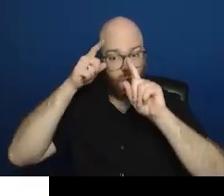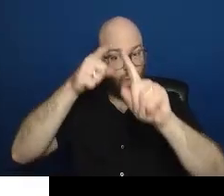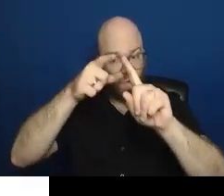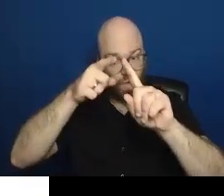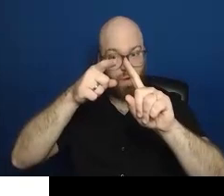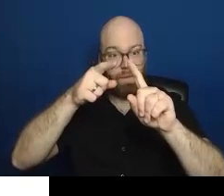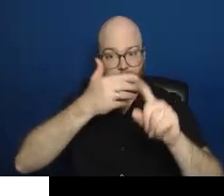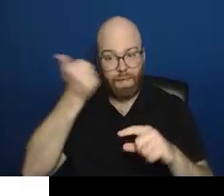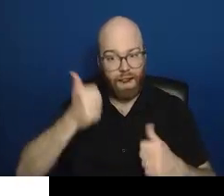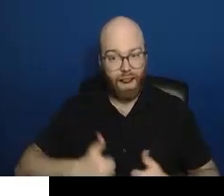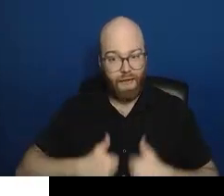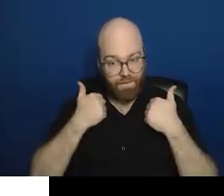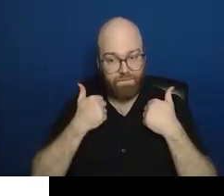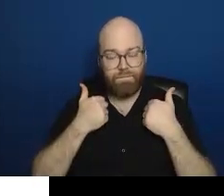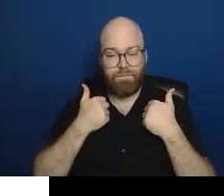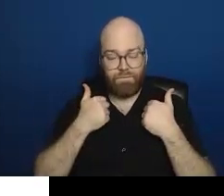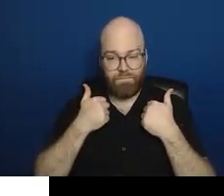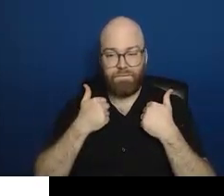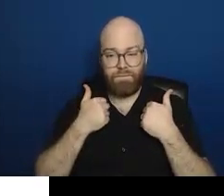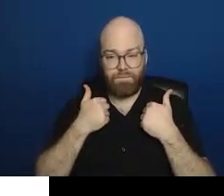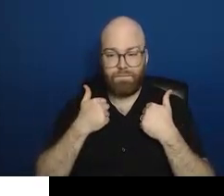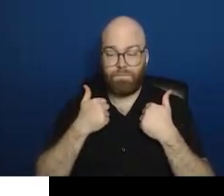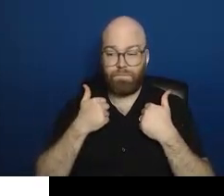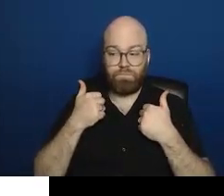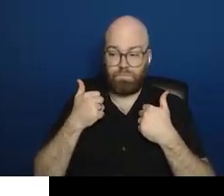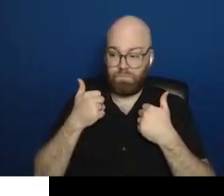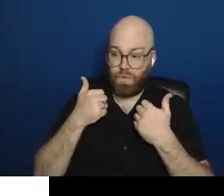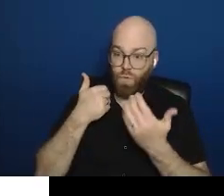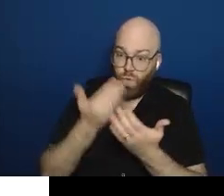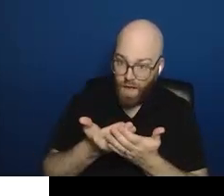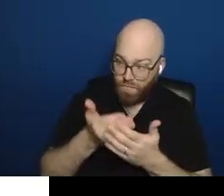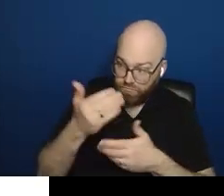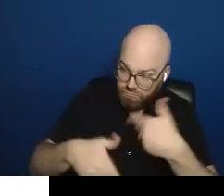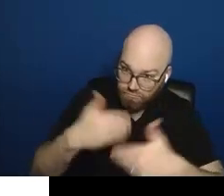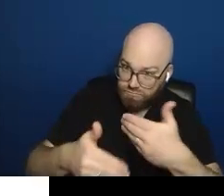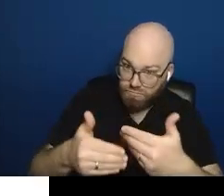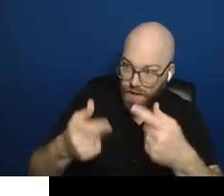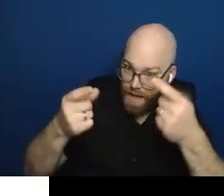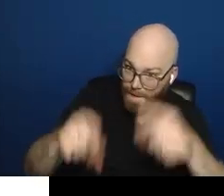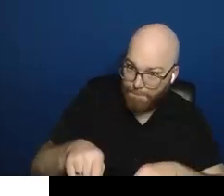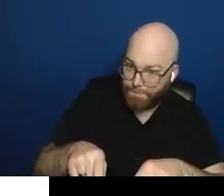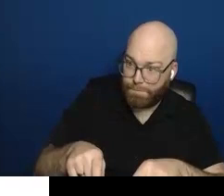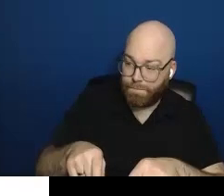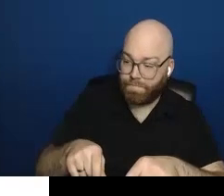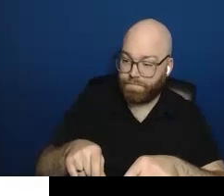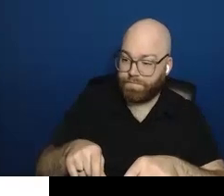then, you know, see how their life turns out here. Many times without any support.